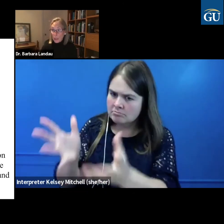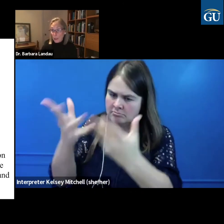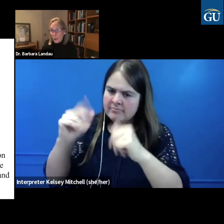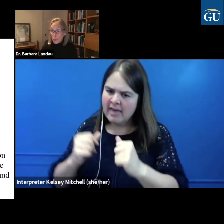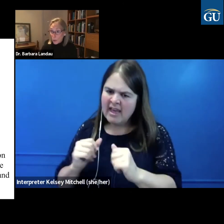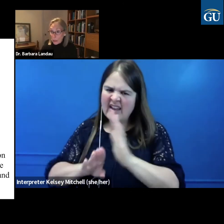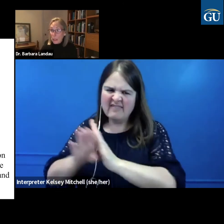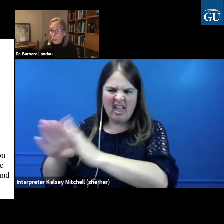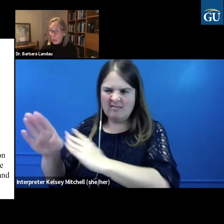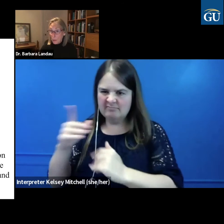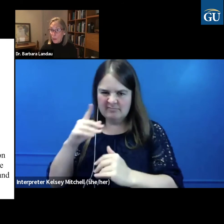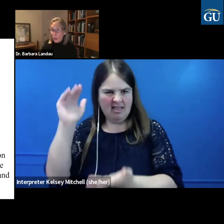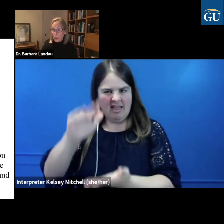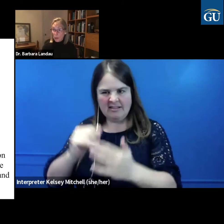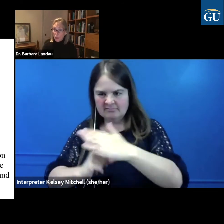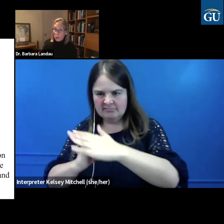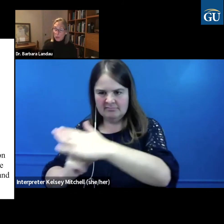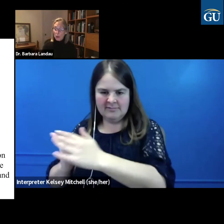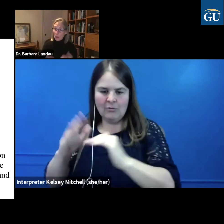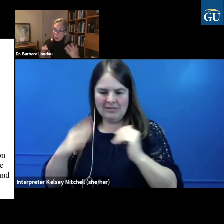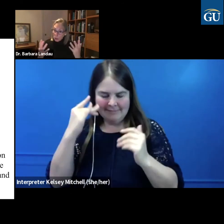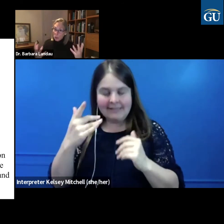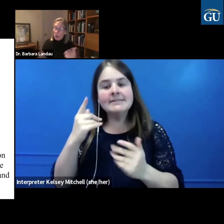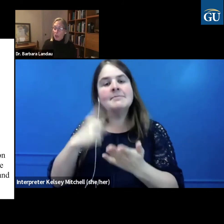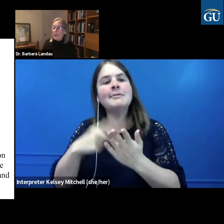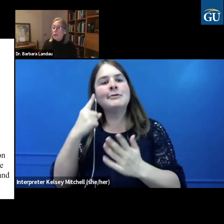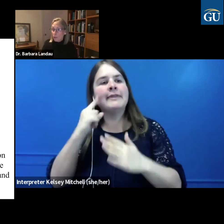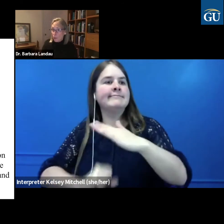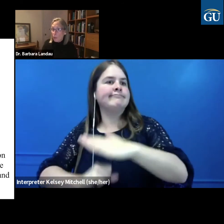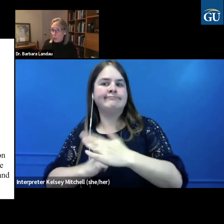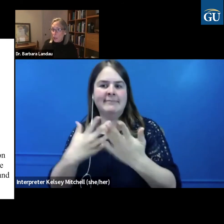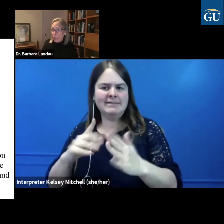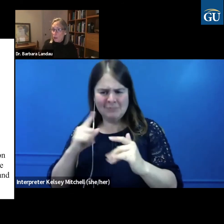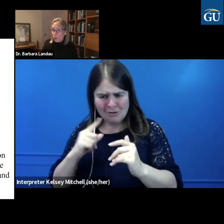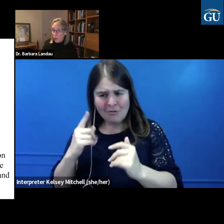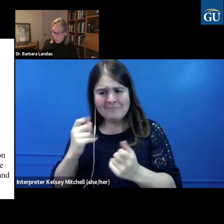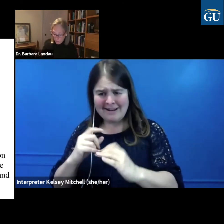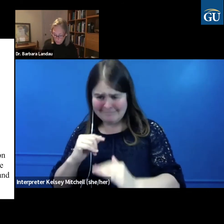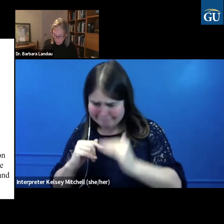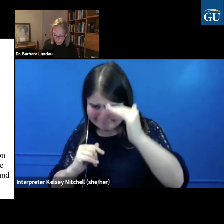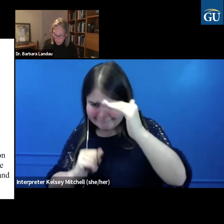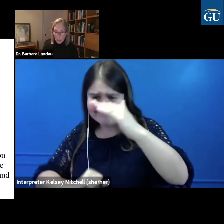individuals need input on and tutoring